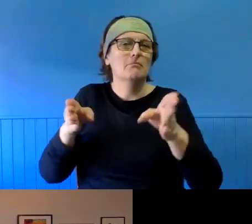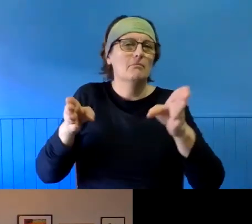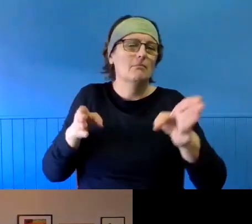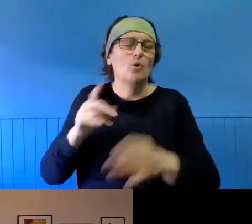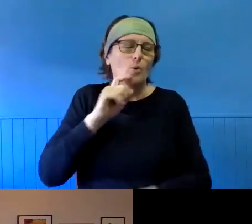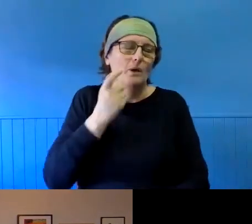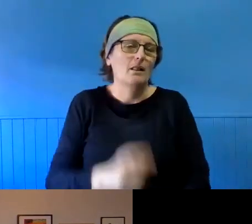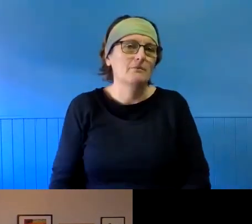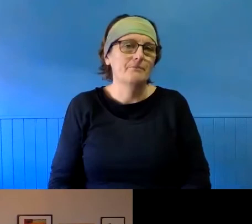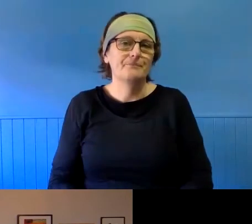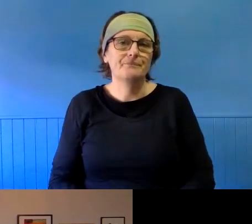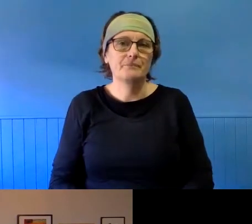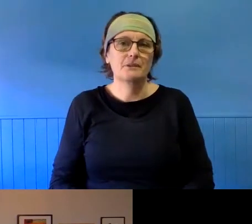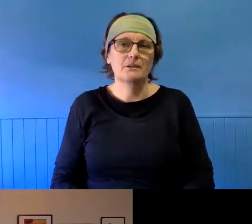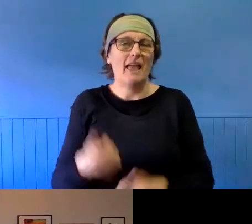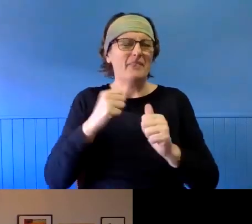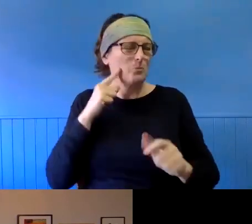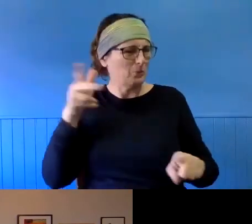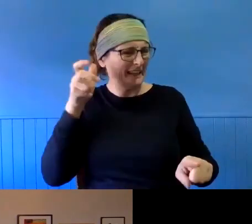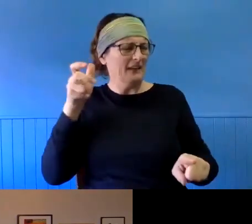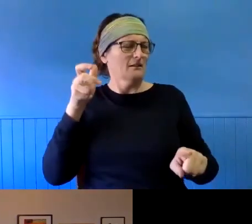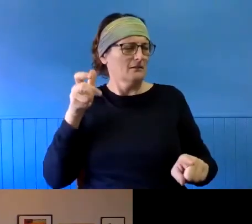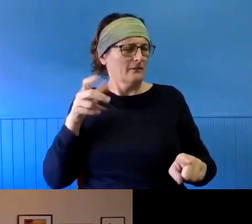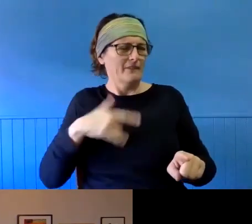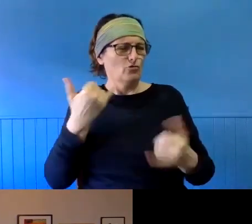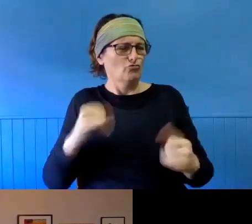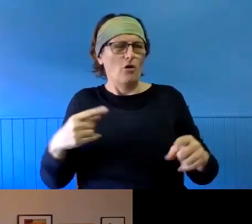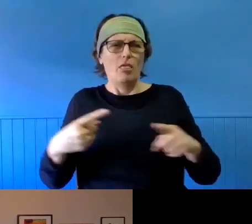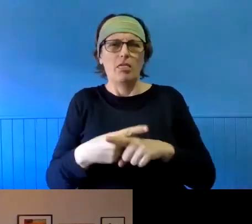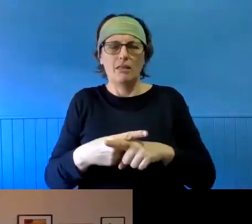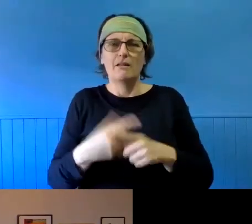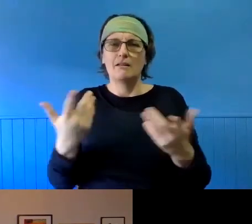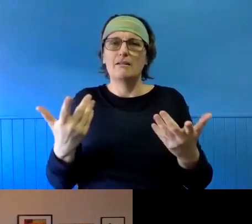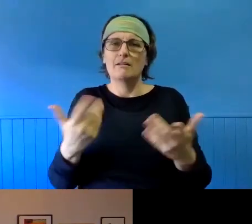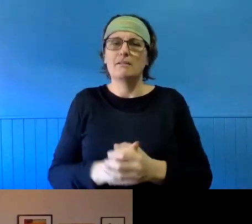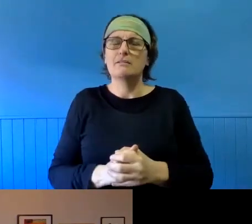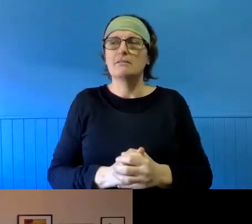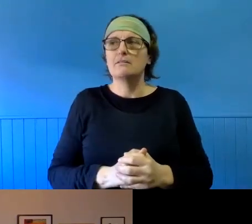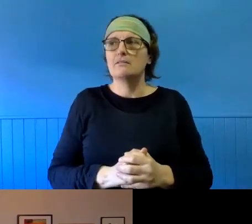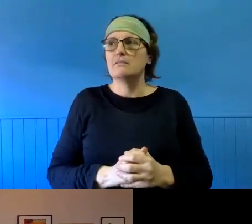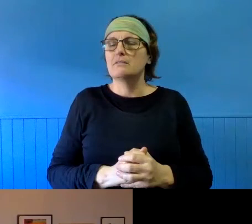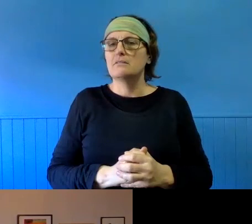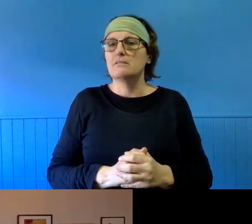that we'll then hear it as out of time. So anything beyond that - we're not there yet.